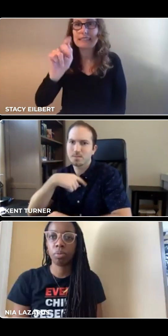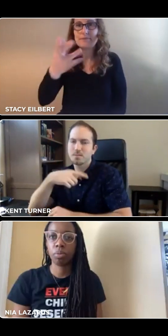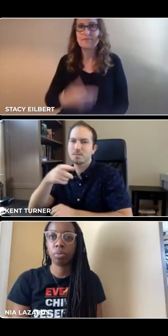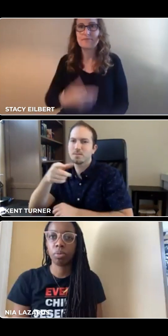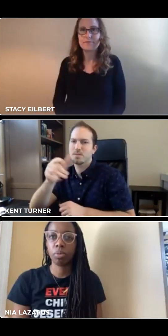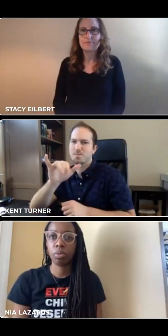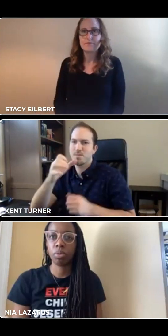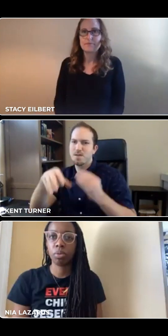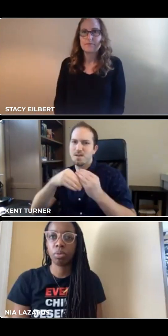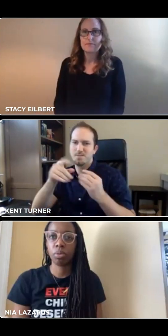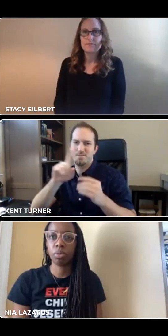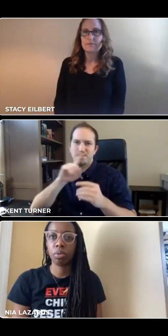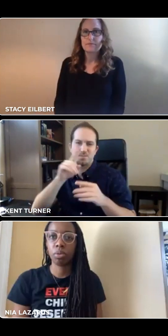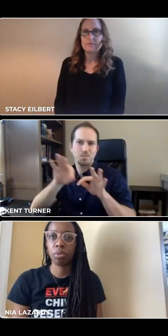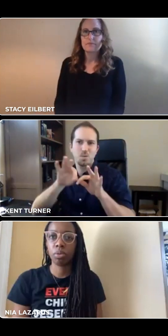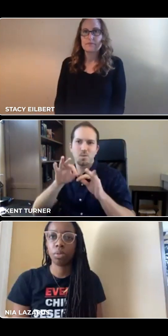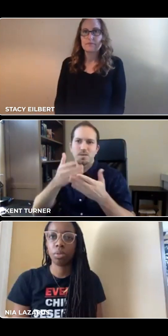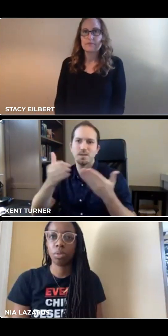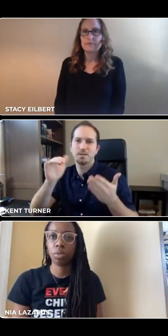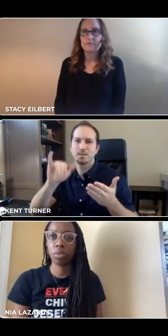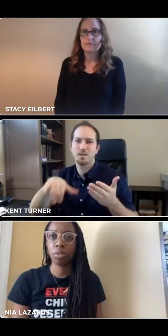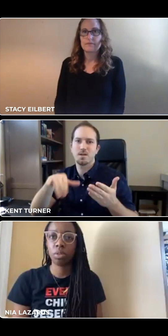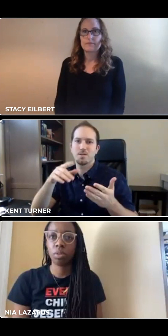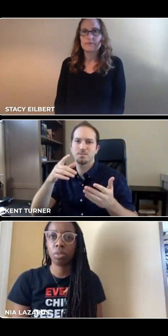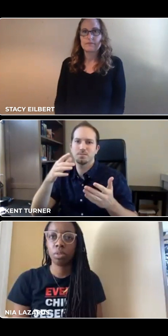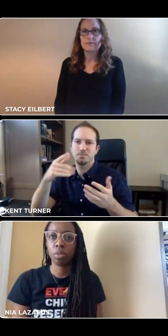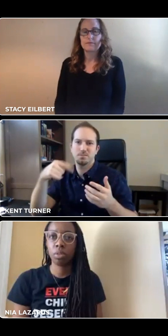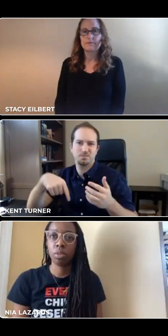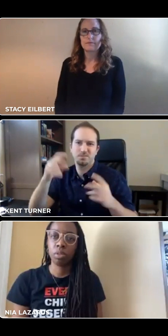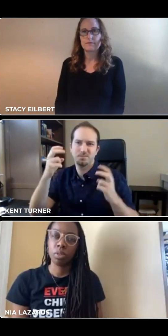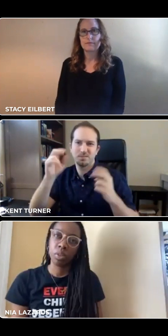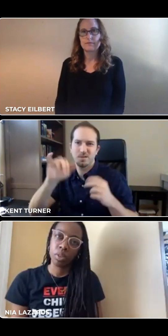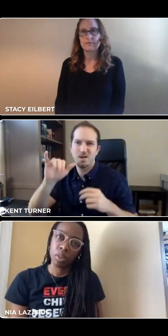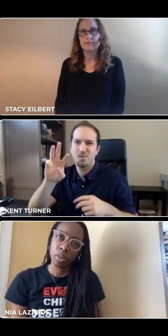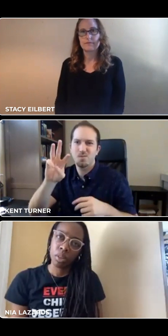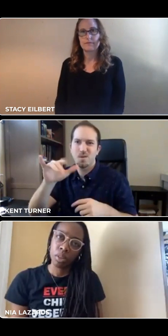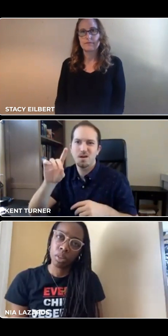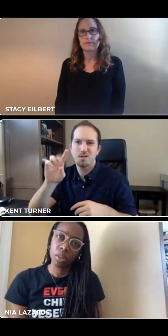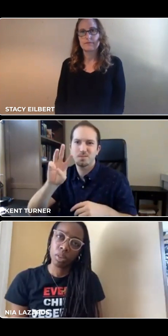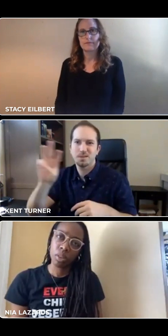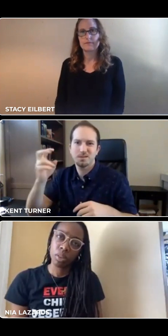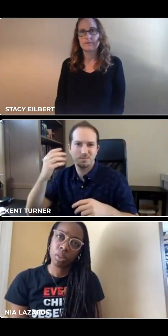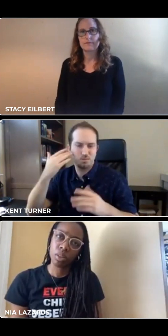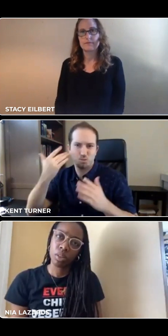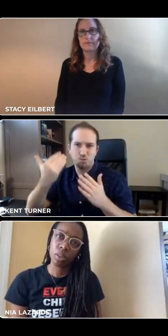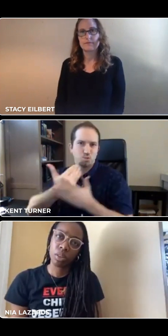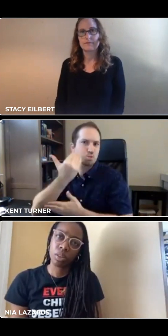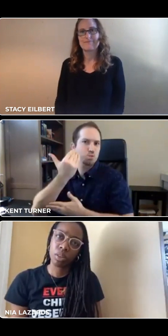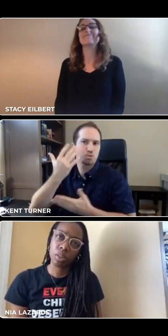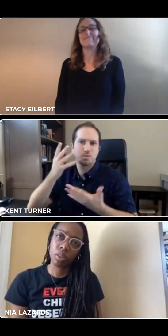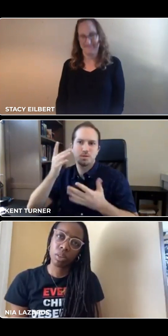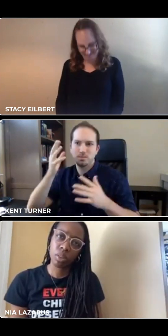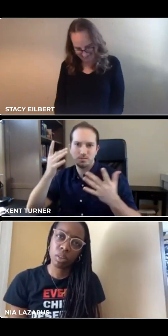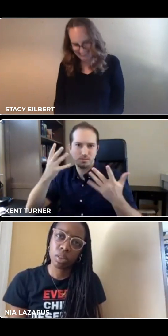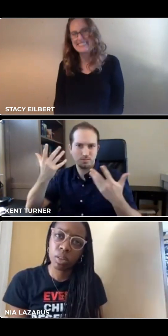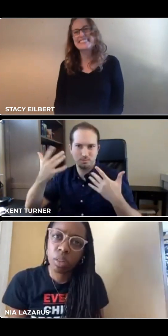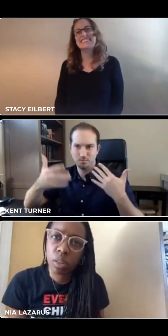I just wanted to add to that, how critical it is . . . you know, it's kind of like the Wild West at the moment.